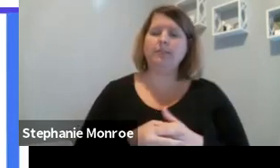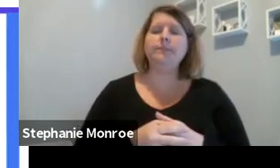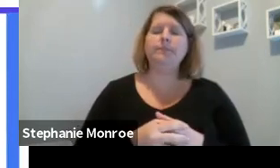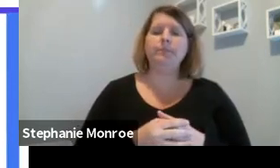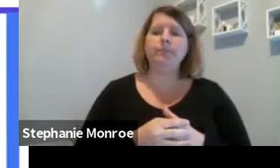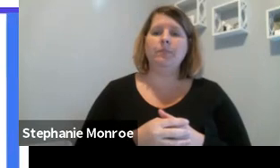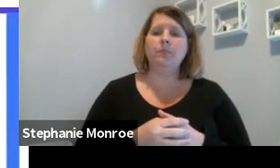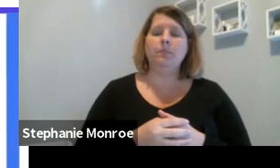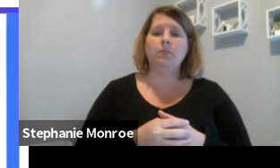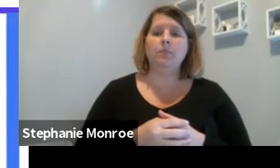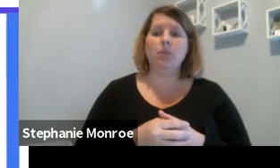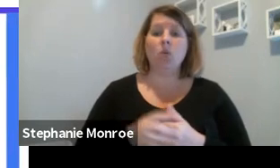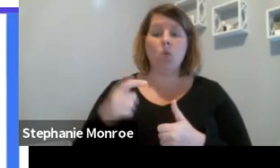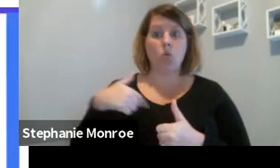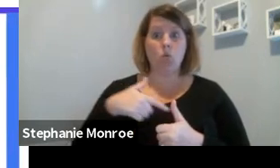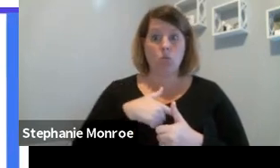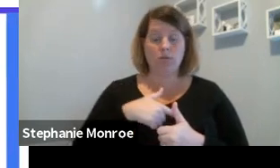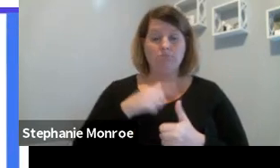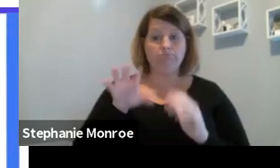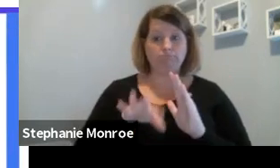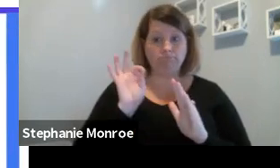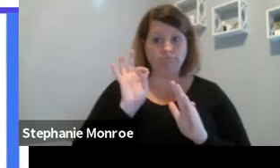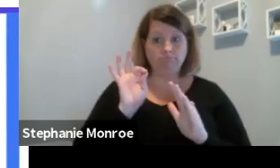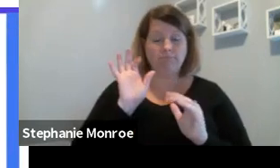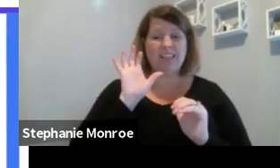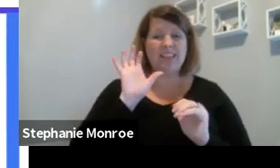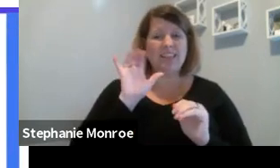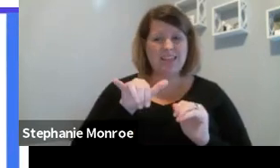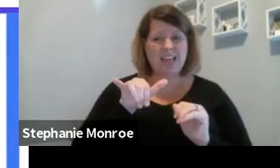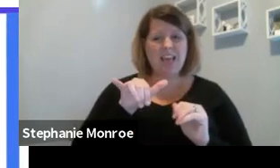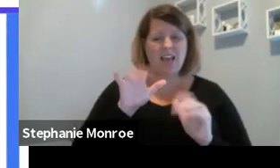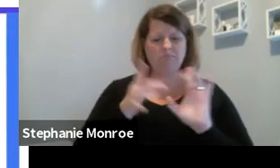What we have found is that there is a disconnect